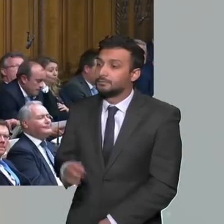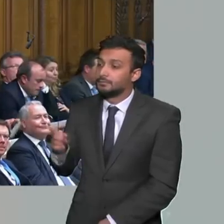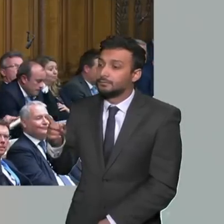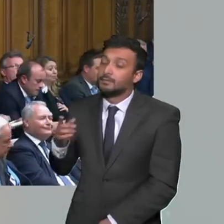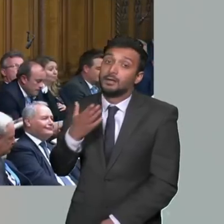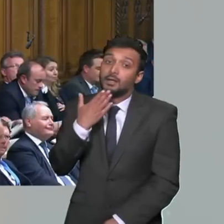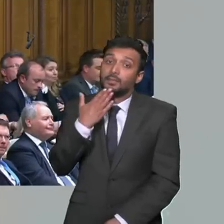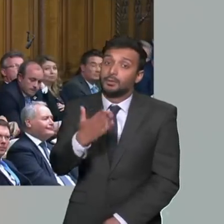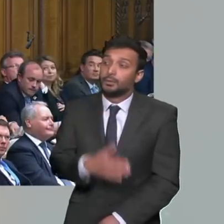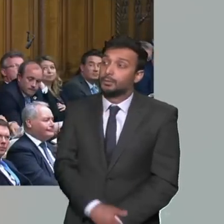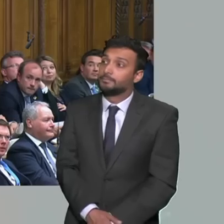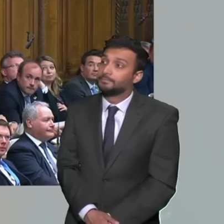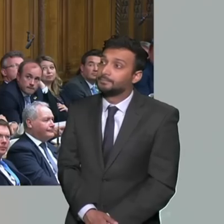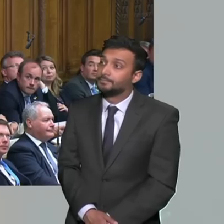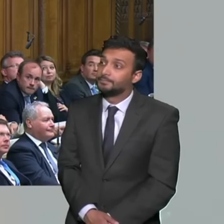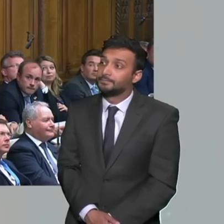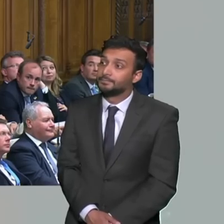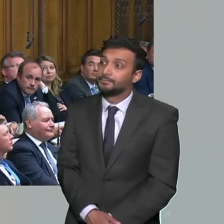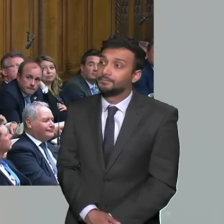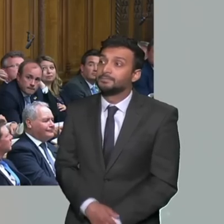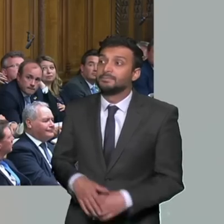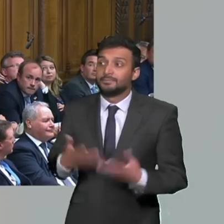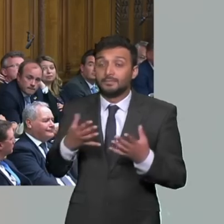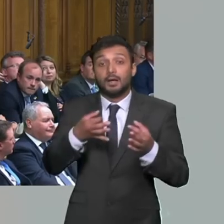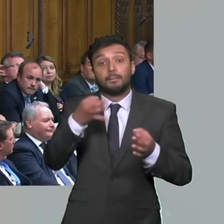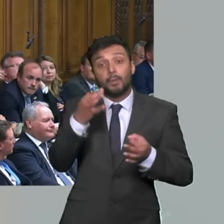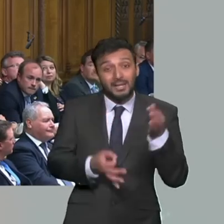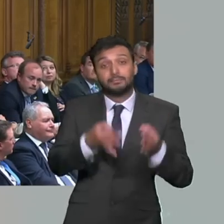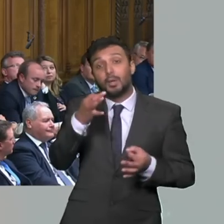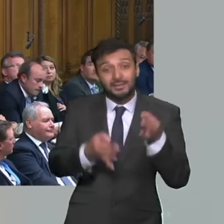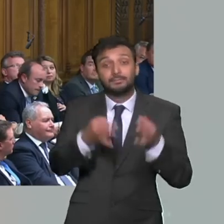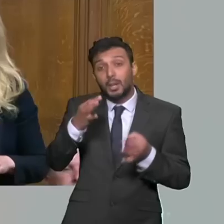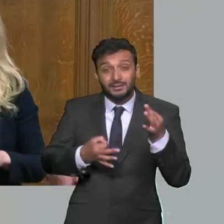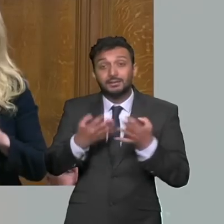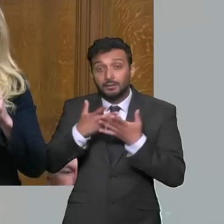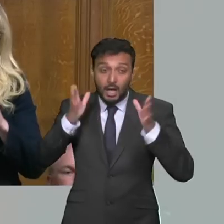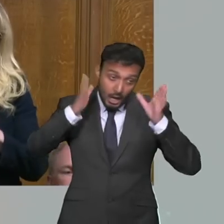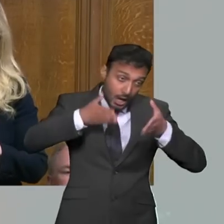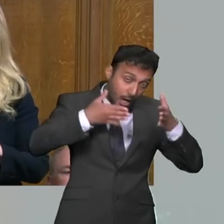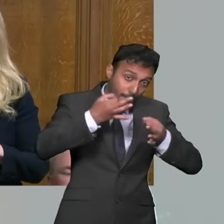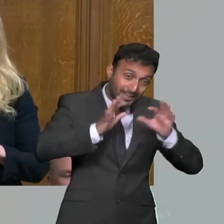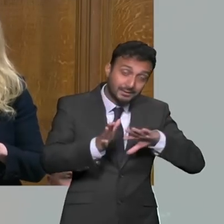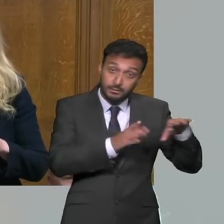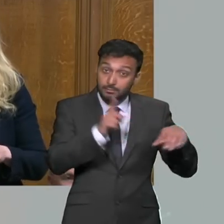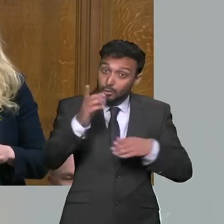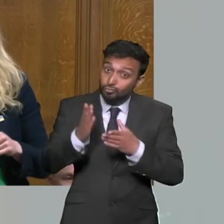While the politics of politics often gets all the attention, back in the real world millions of parents—I declare a quite obvious interest—are being held back by issues with